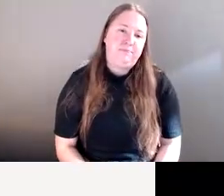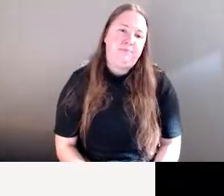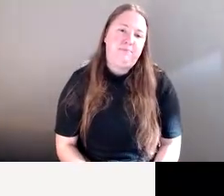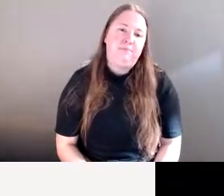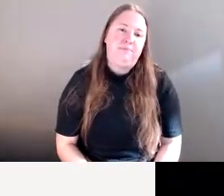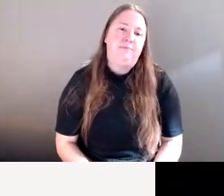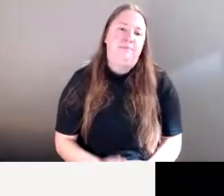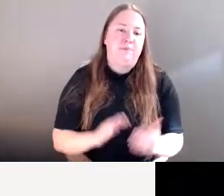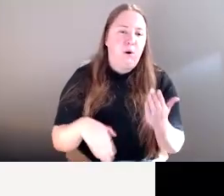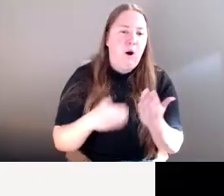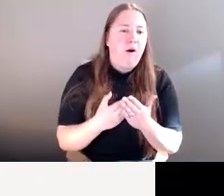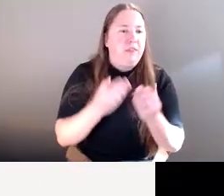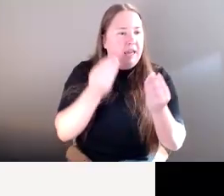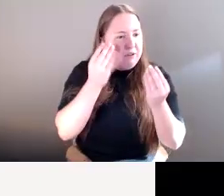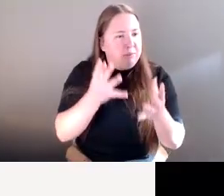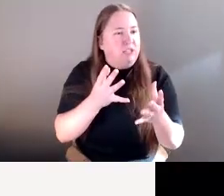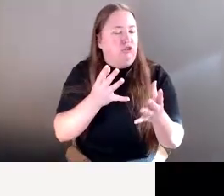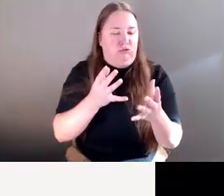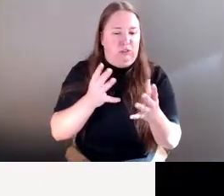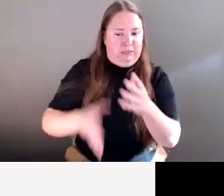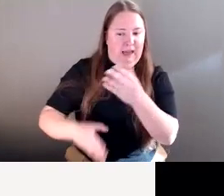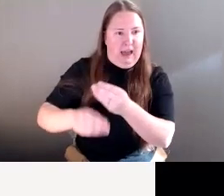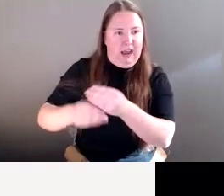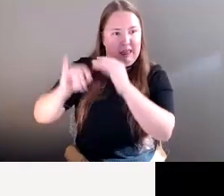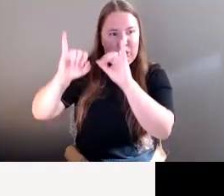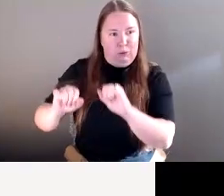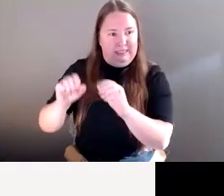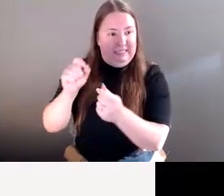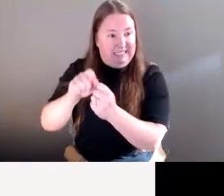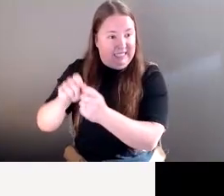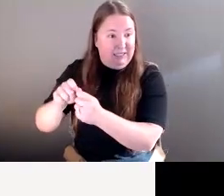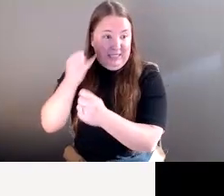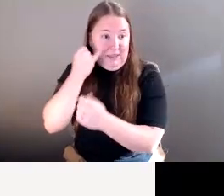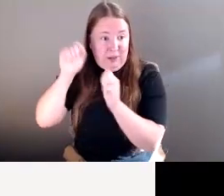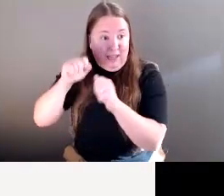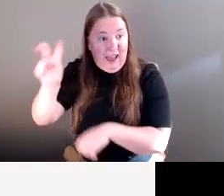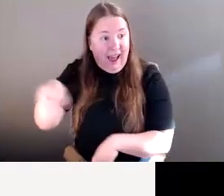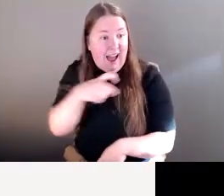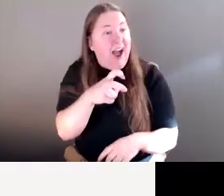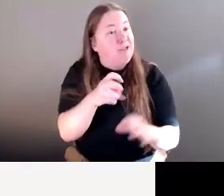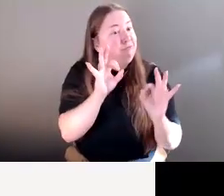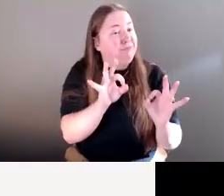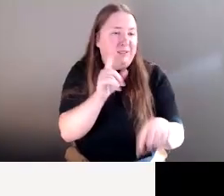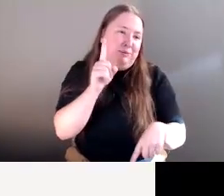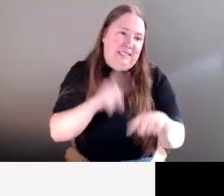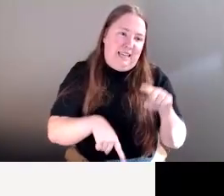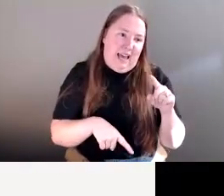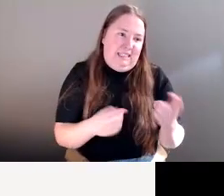put into the quiz details and everything, then that would be great. But, last time I checked, they were not able to do that.